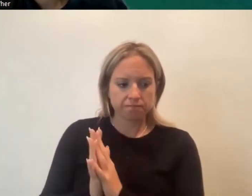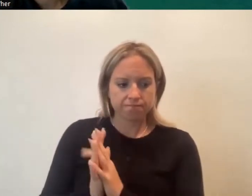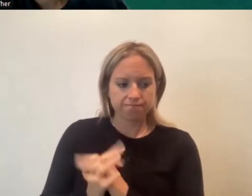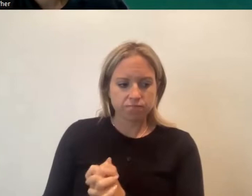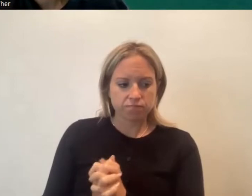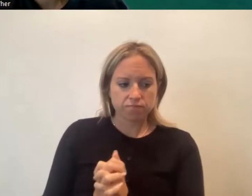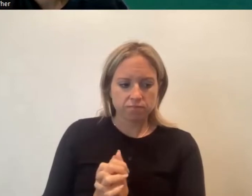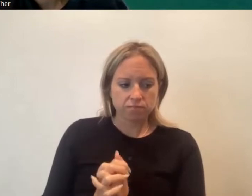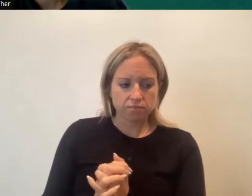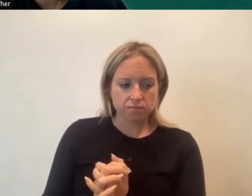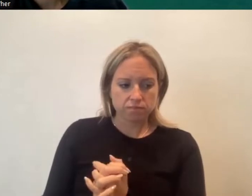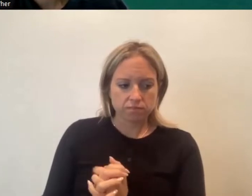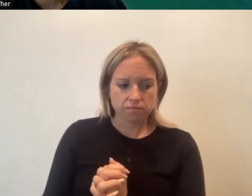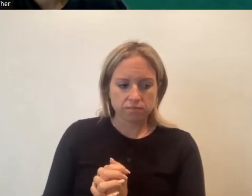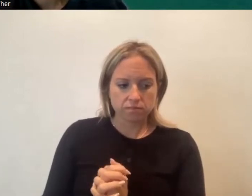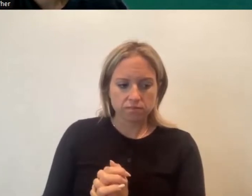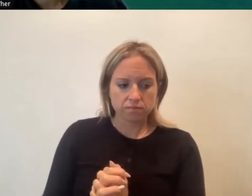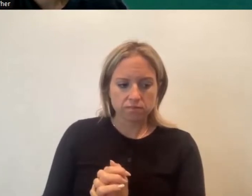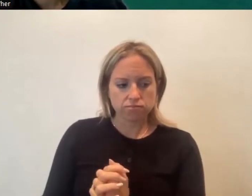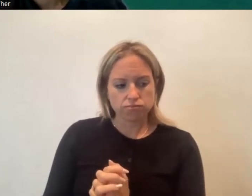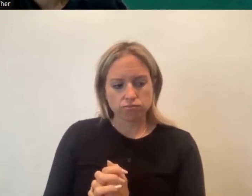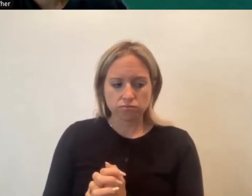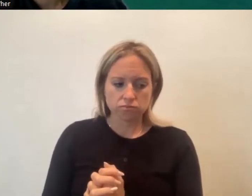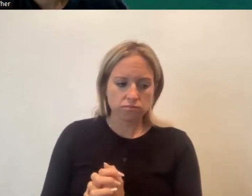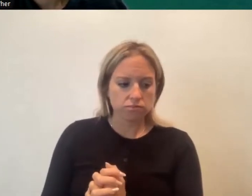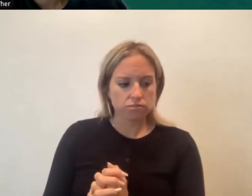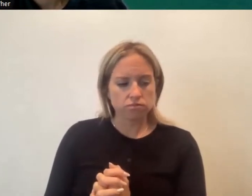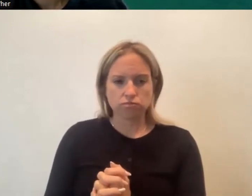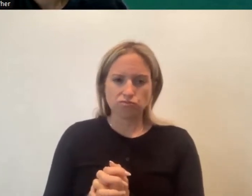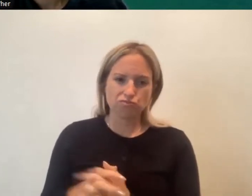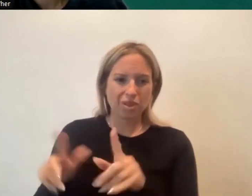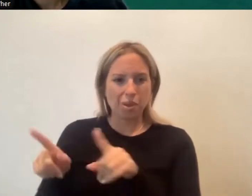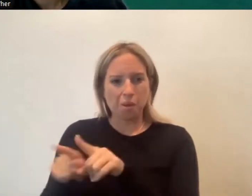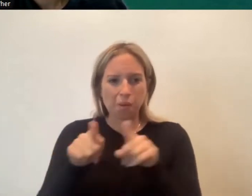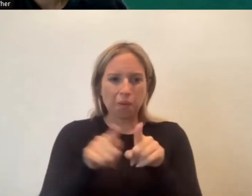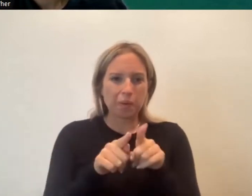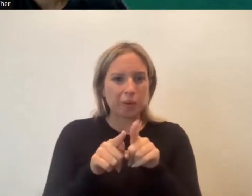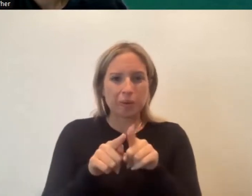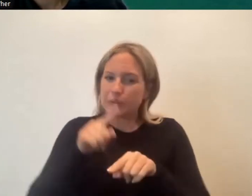You also can't be... Mike: I get this question a lot, you can't be engaged